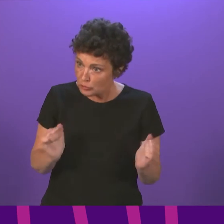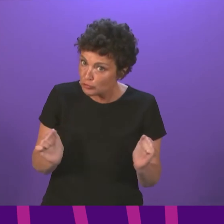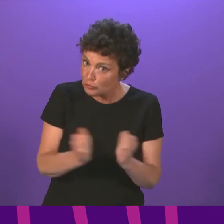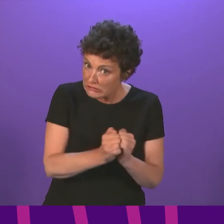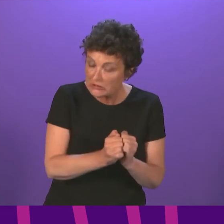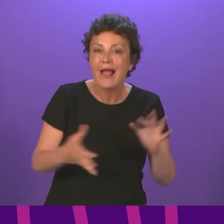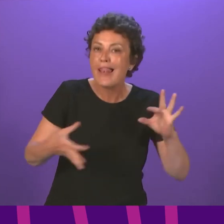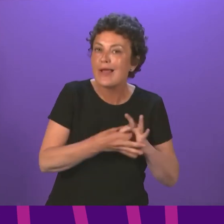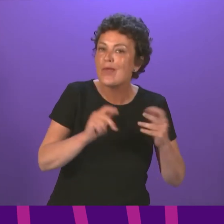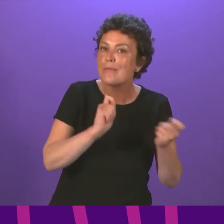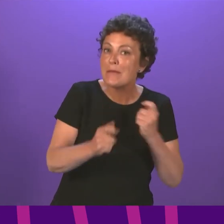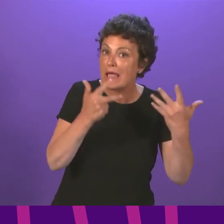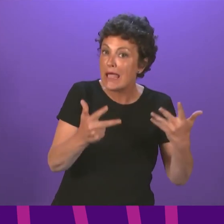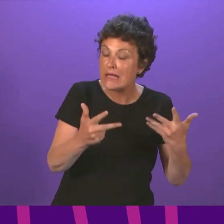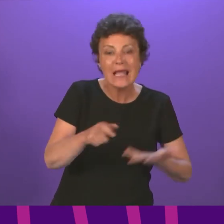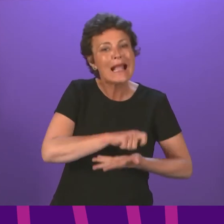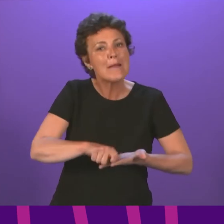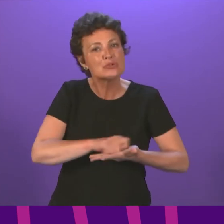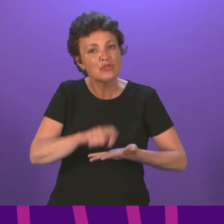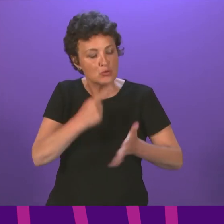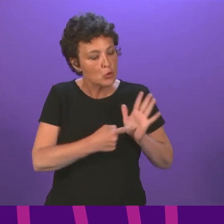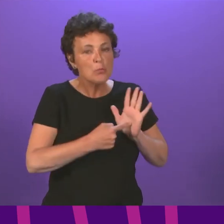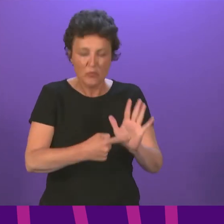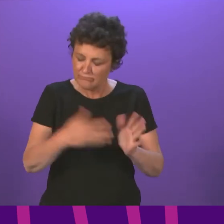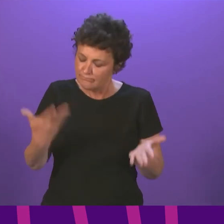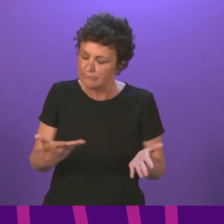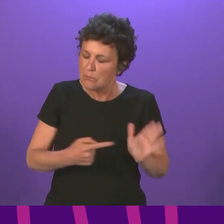The result of the division is: For 59, Against 61, Abstentions 0.